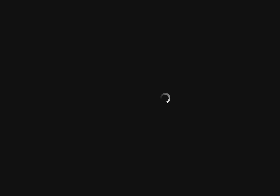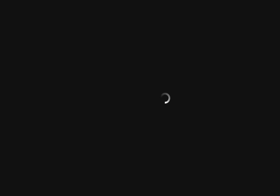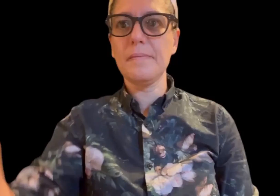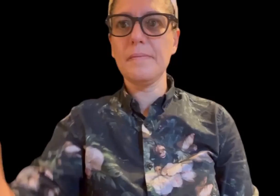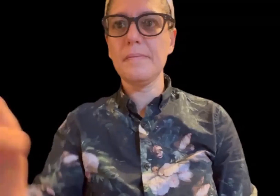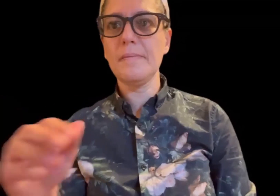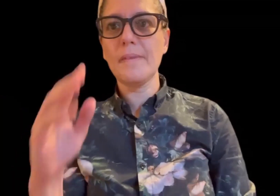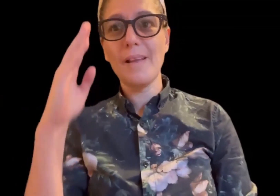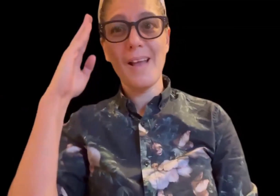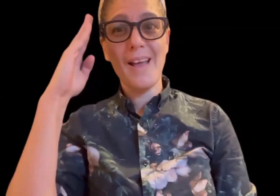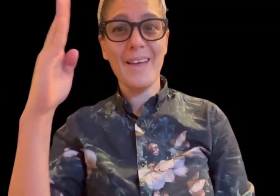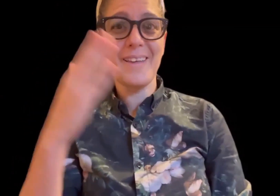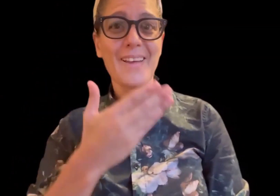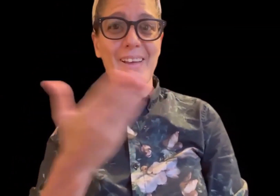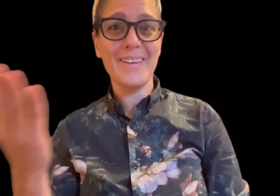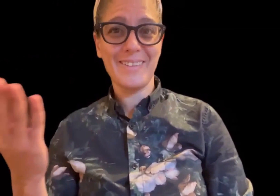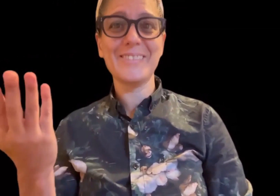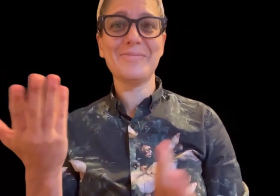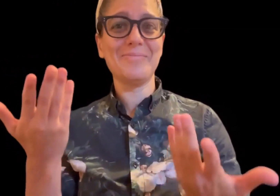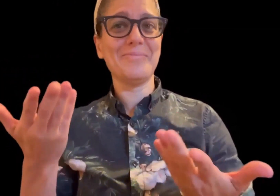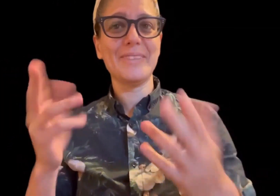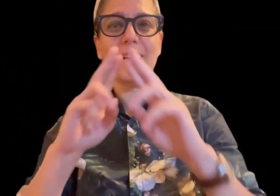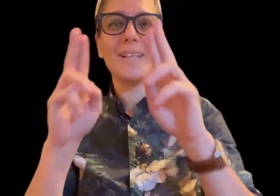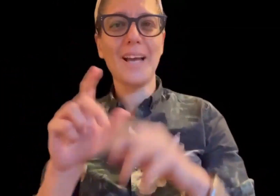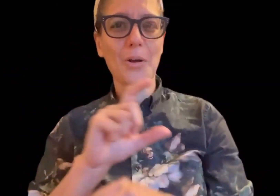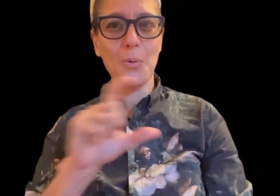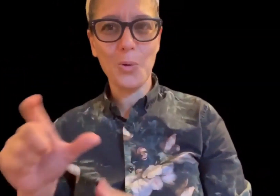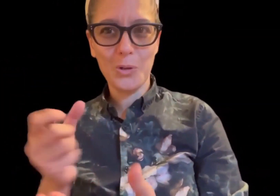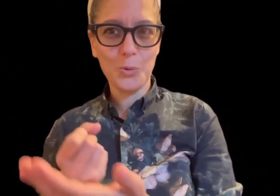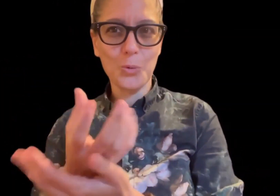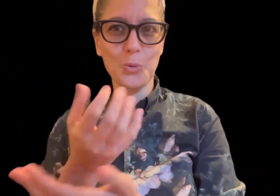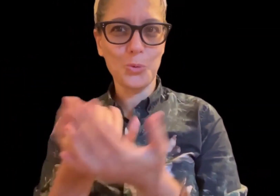Hello everyone here's a quick look at the top trending international news stories making